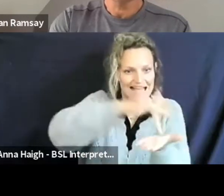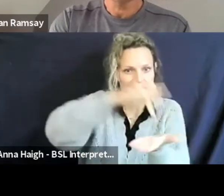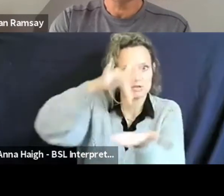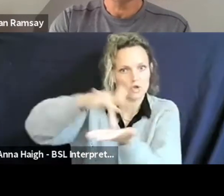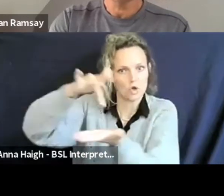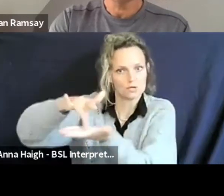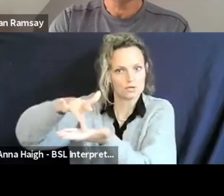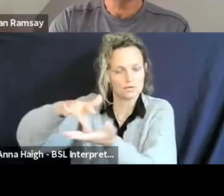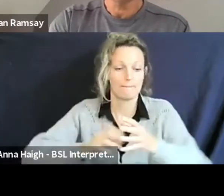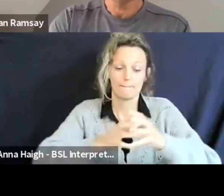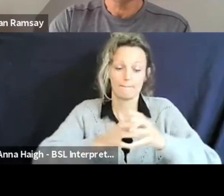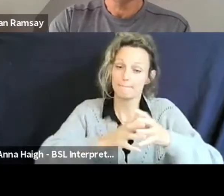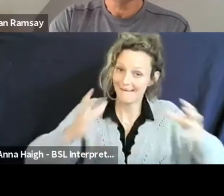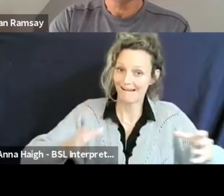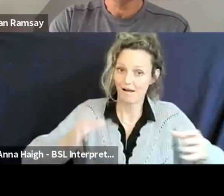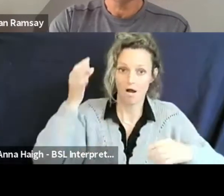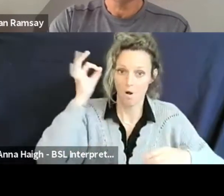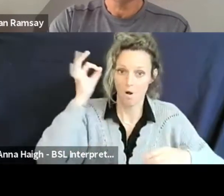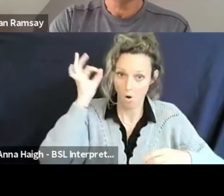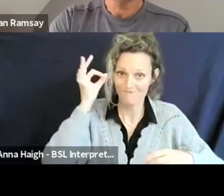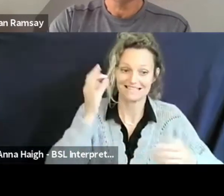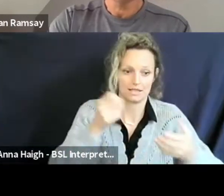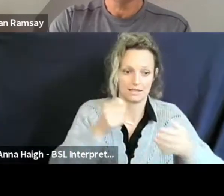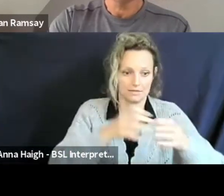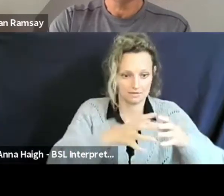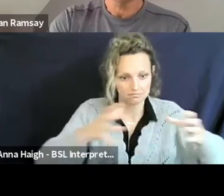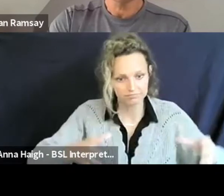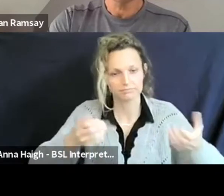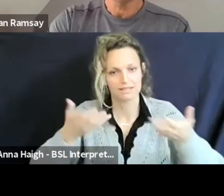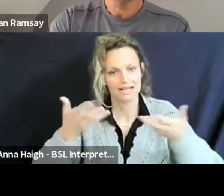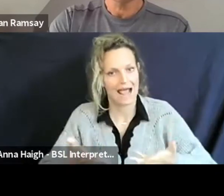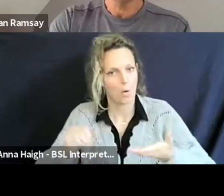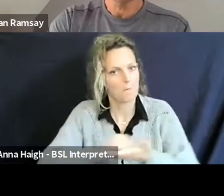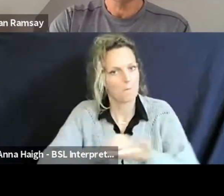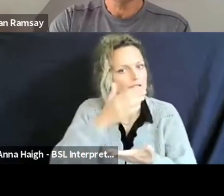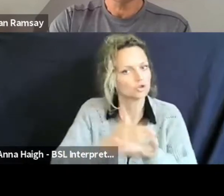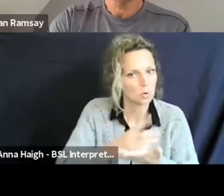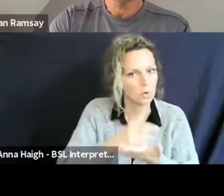With regard to that, we are also looking at the inclusive design of regional centres, because those are our offices now.